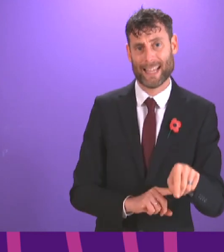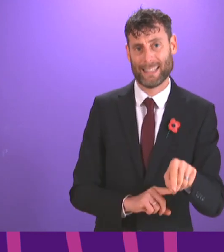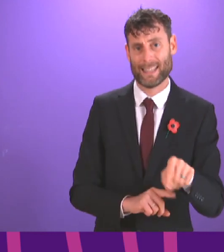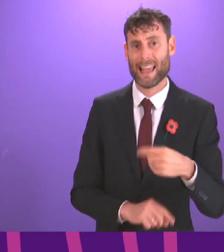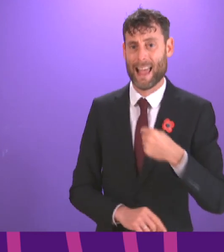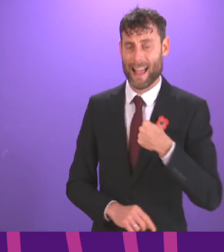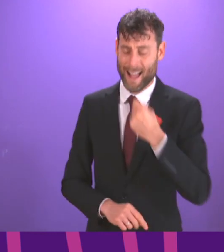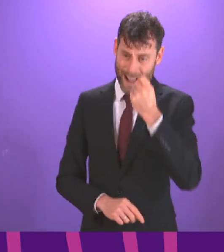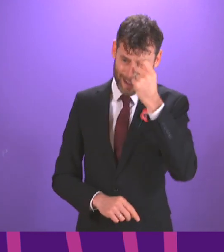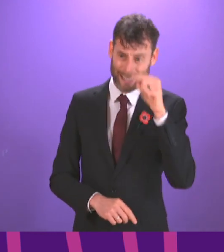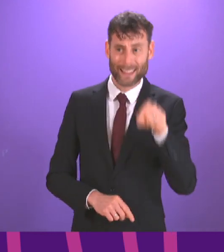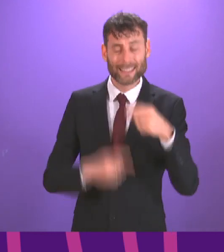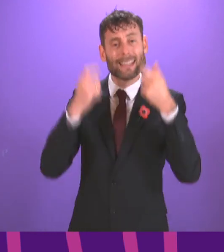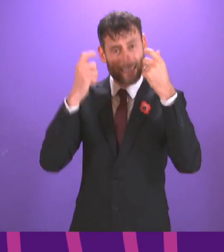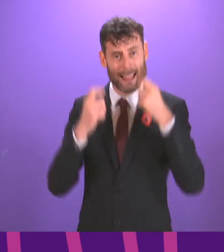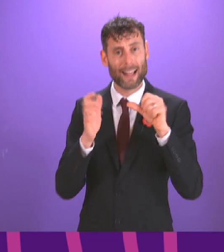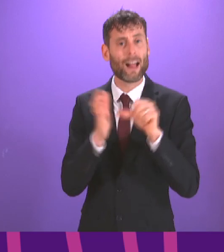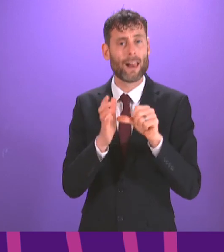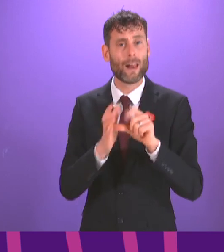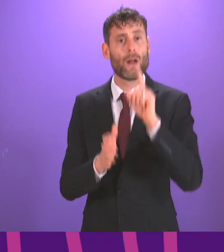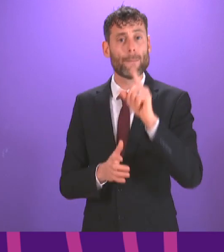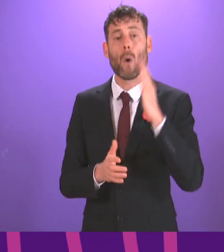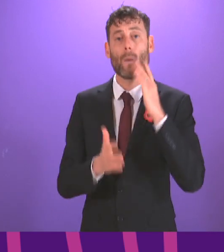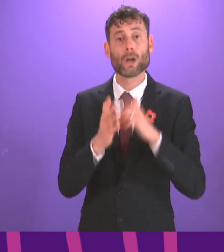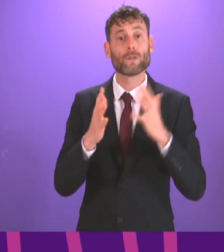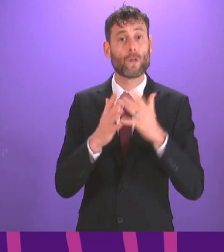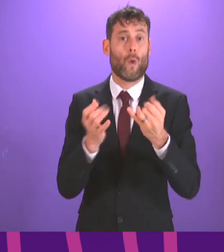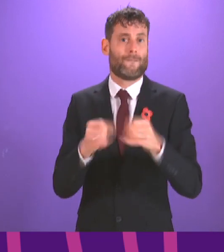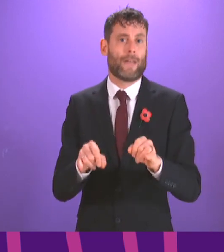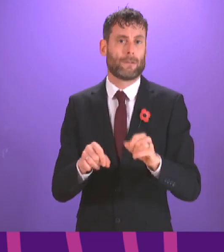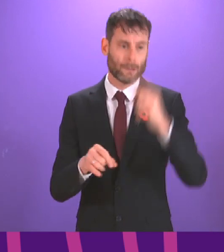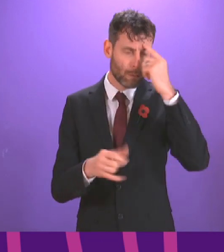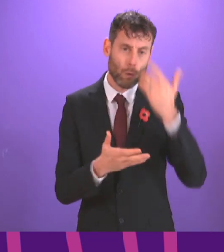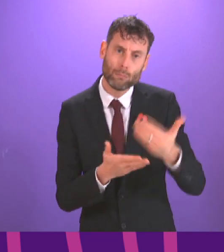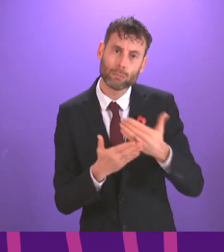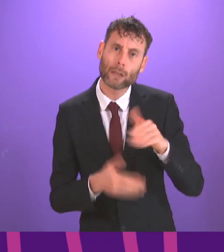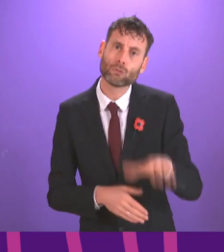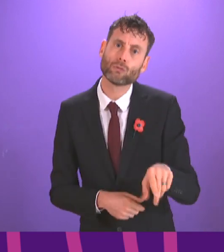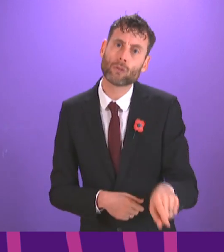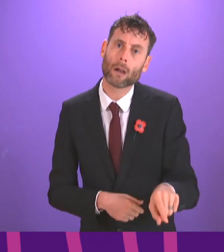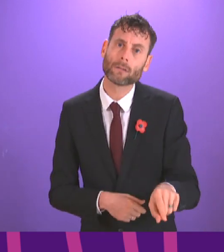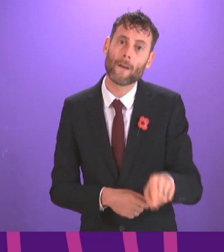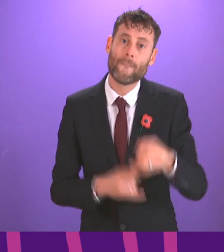appreciate that it is a legal matter, but when the law fails children and young Scottish